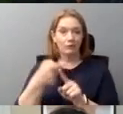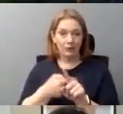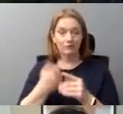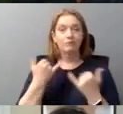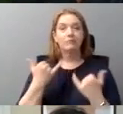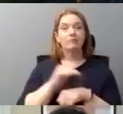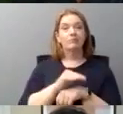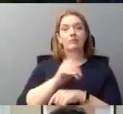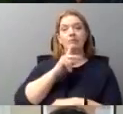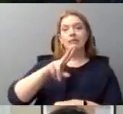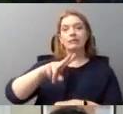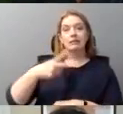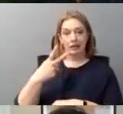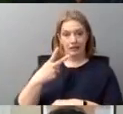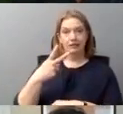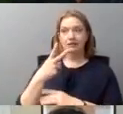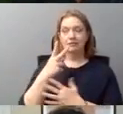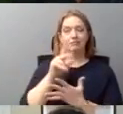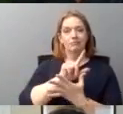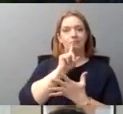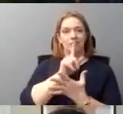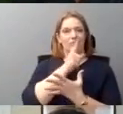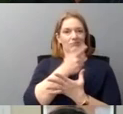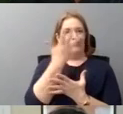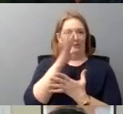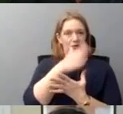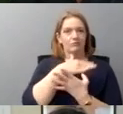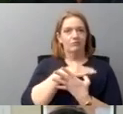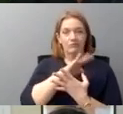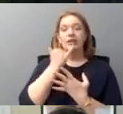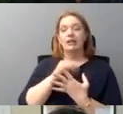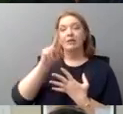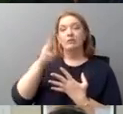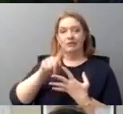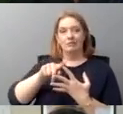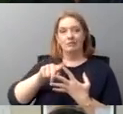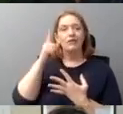on the Historic Artists Homes and Studios Virtual Road Trip. This virtual road trip